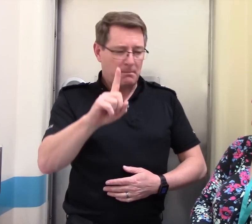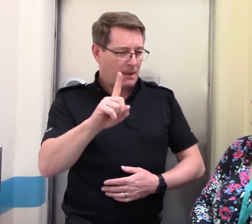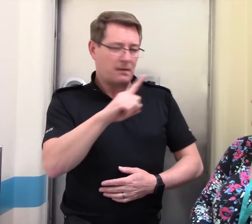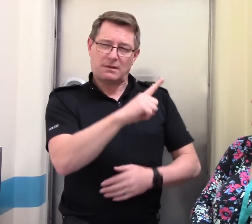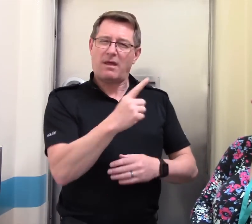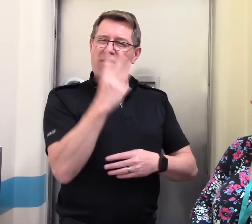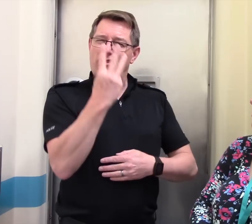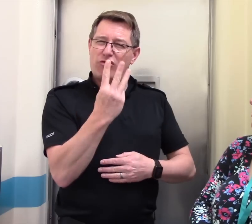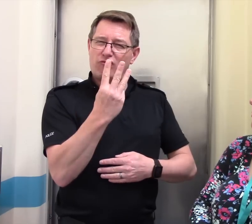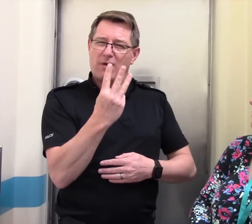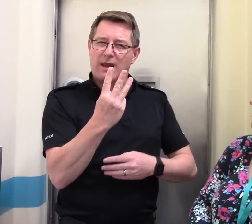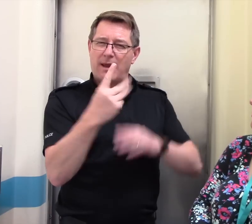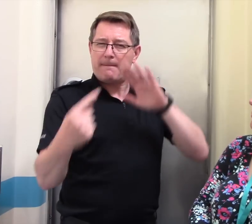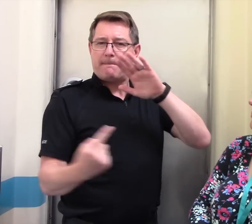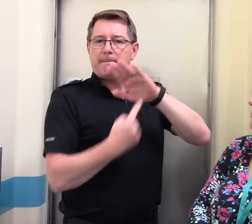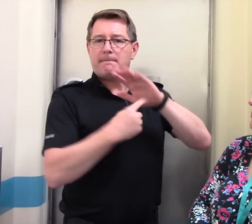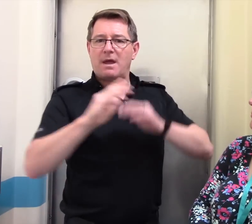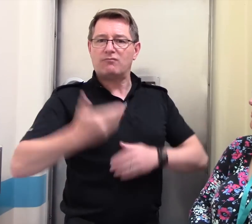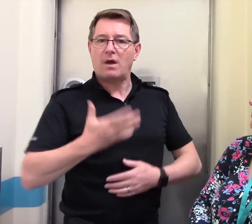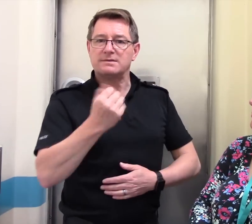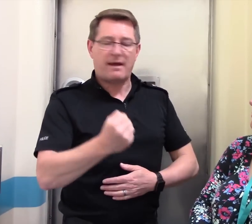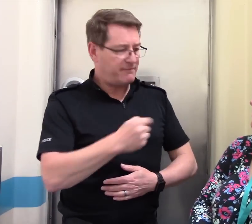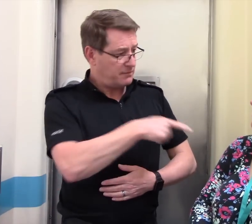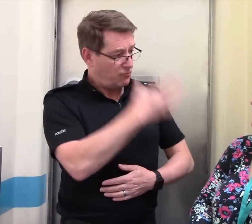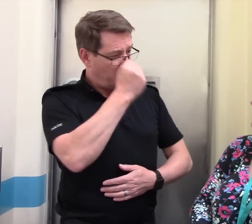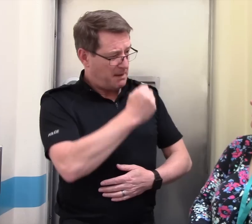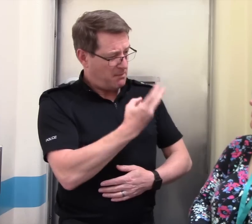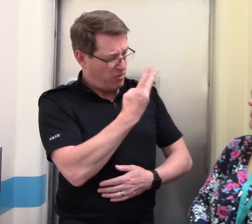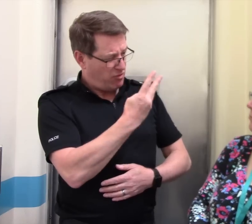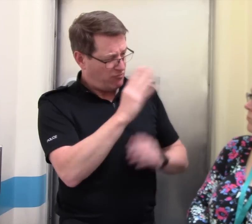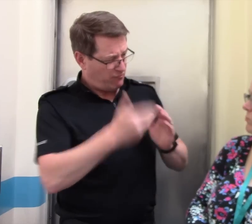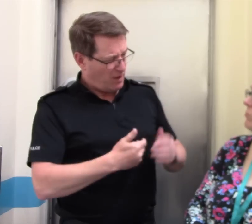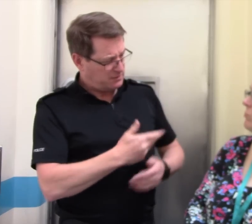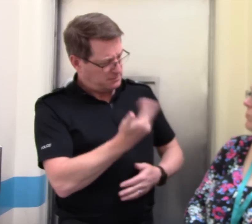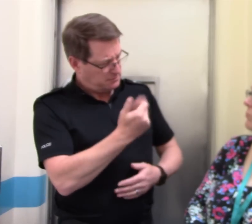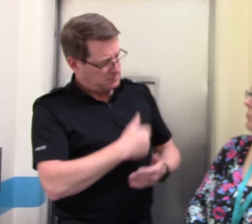but there are 3 main Rights; can you remember the 3 main Rights?